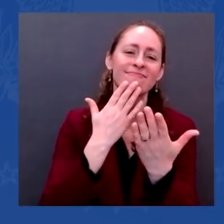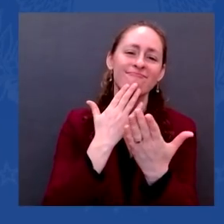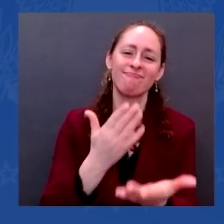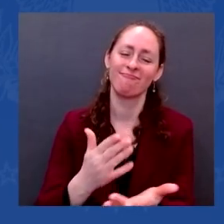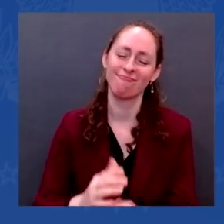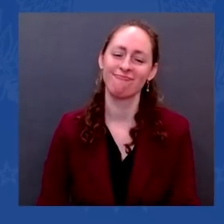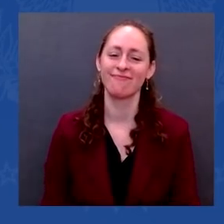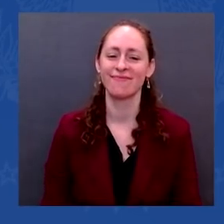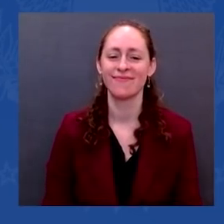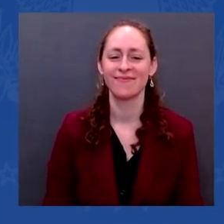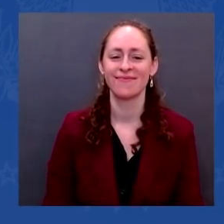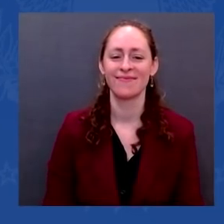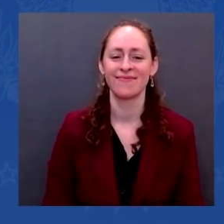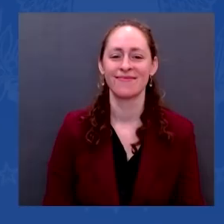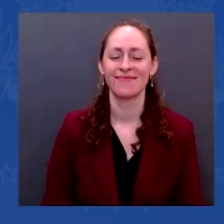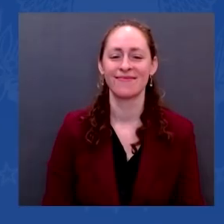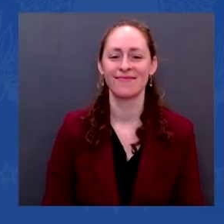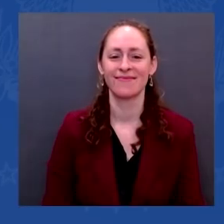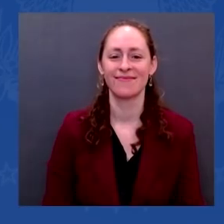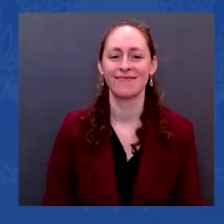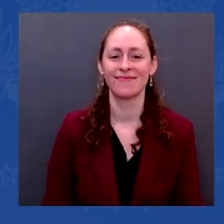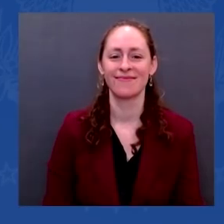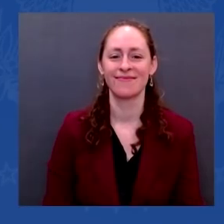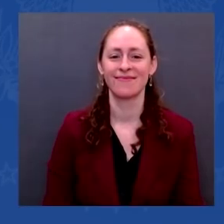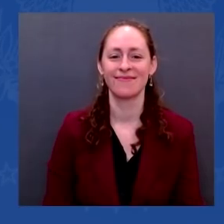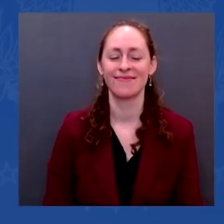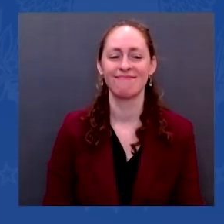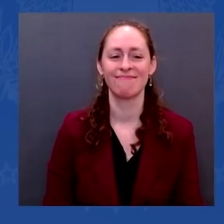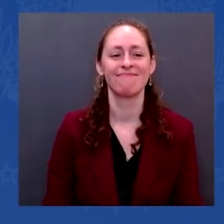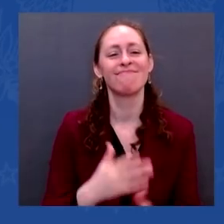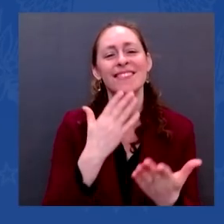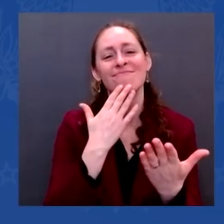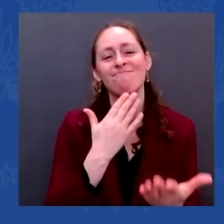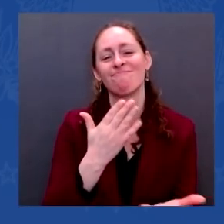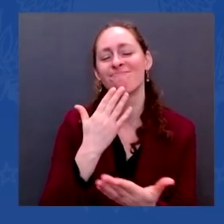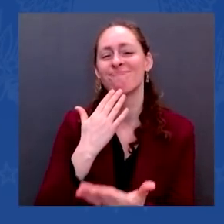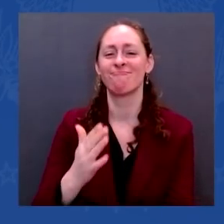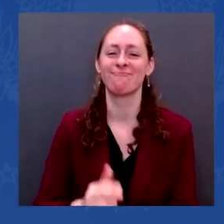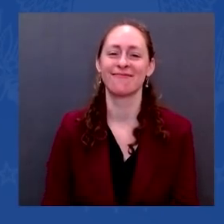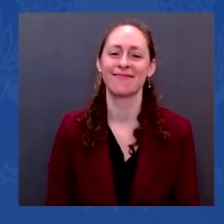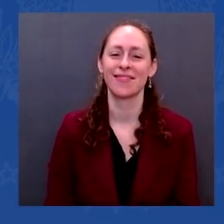Thank you, thank you, thank you. I -- I don't know who she's talking about --